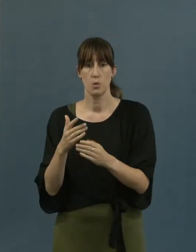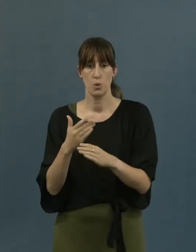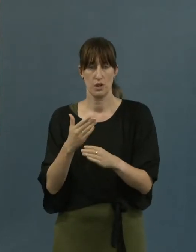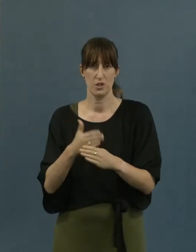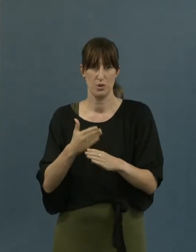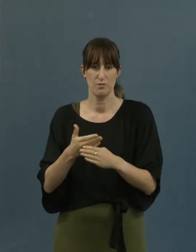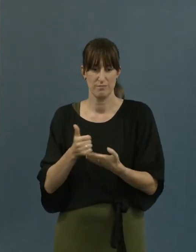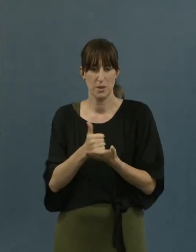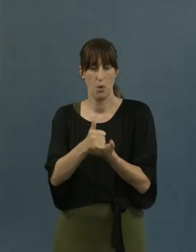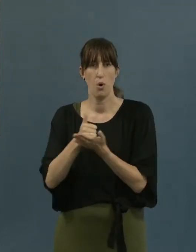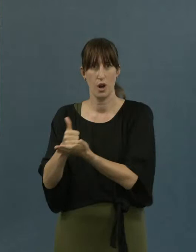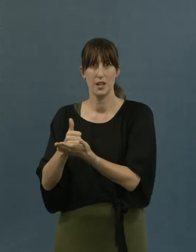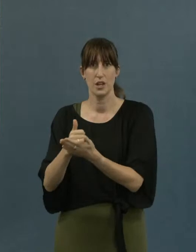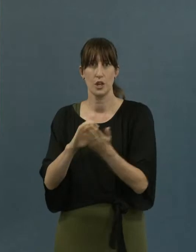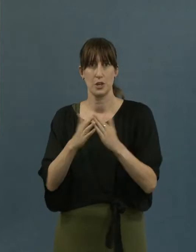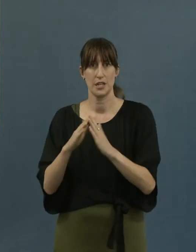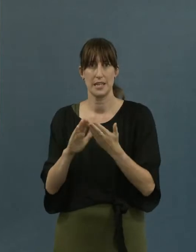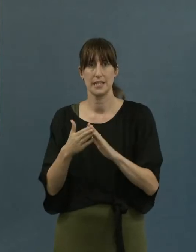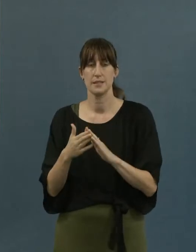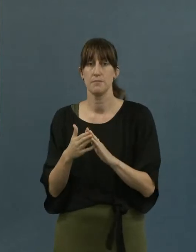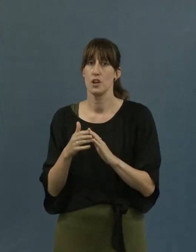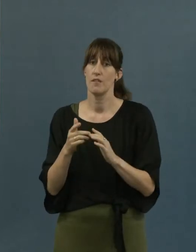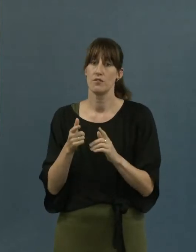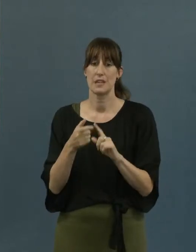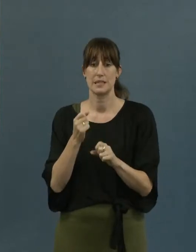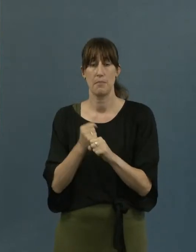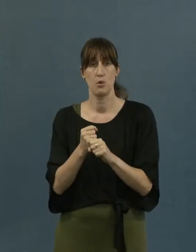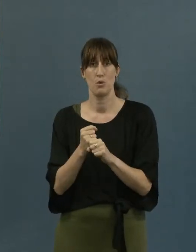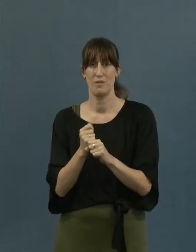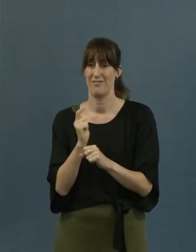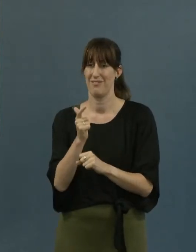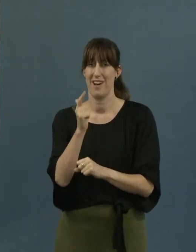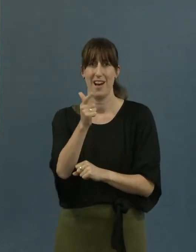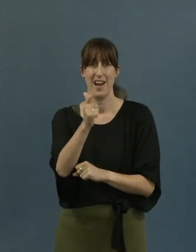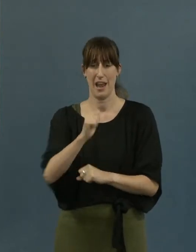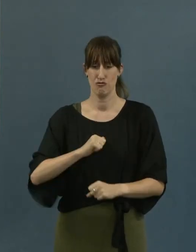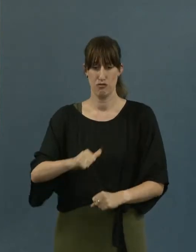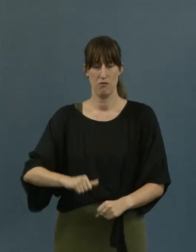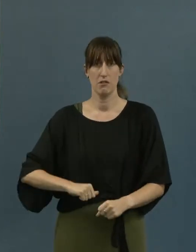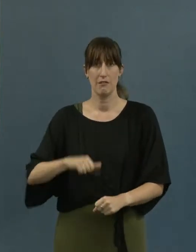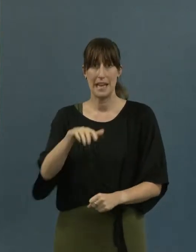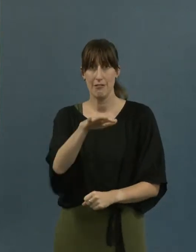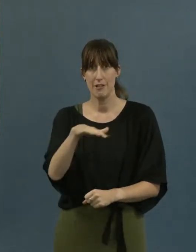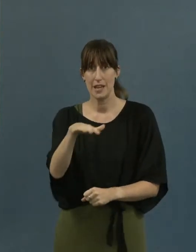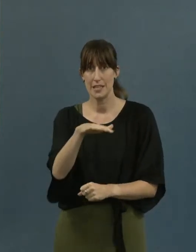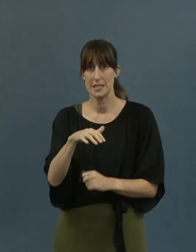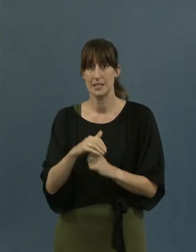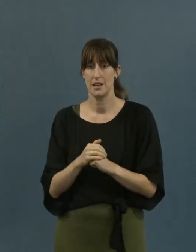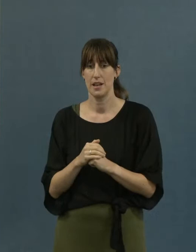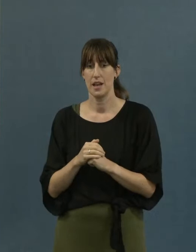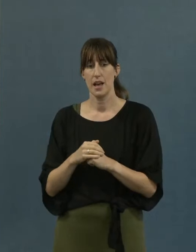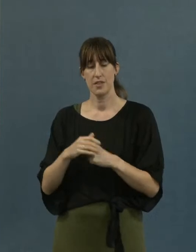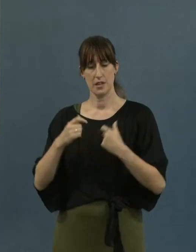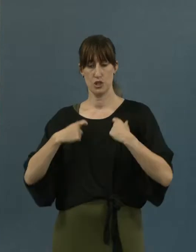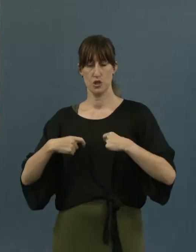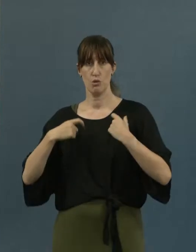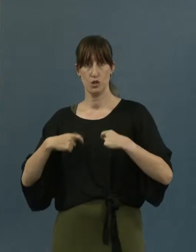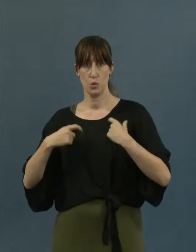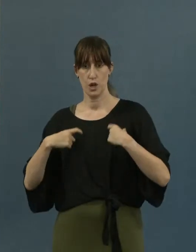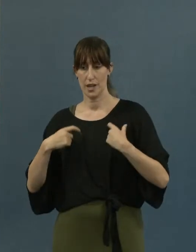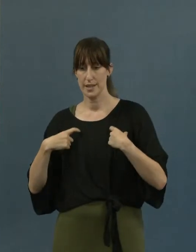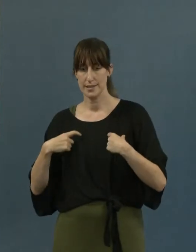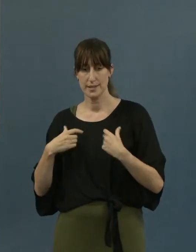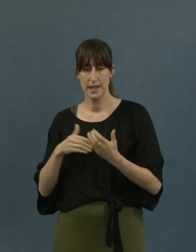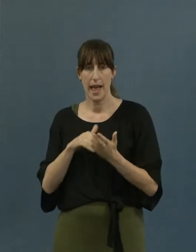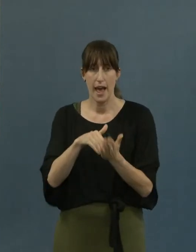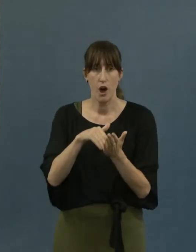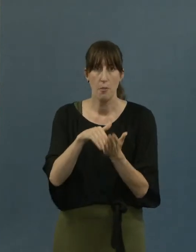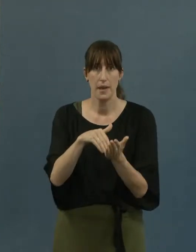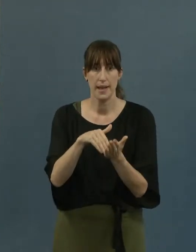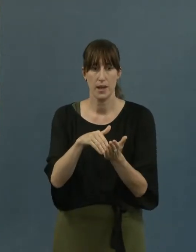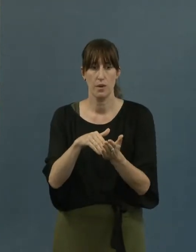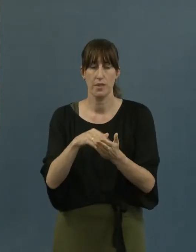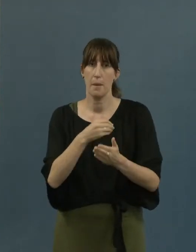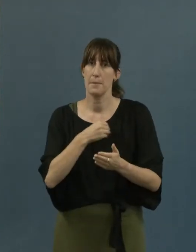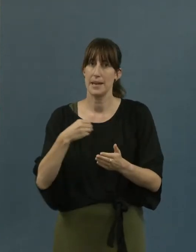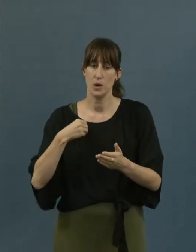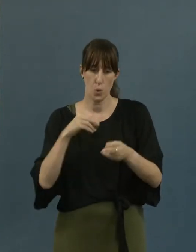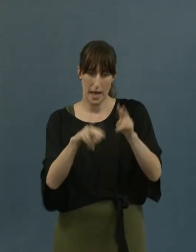their communities. So in some